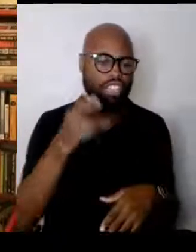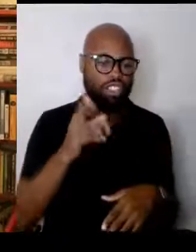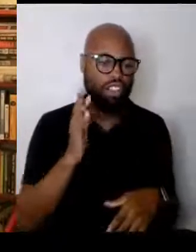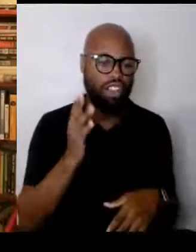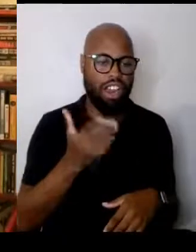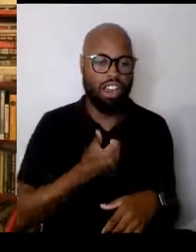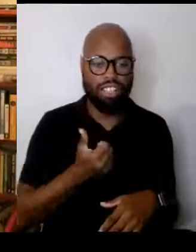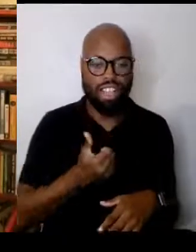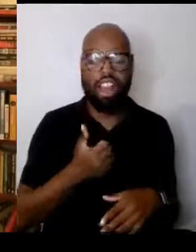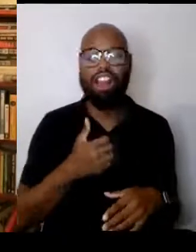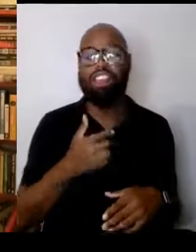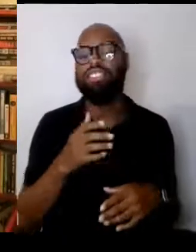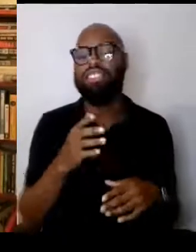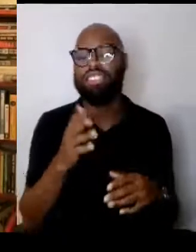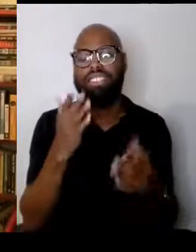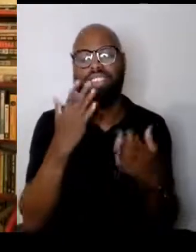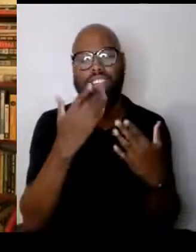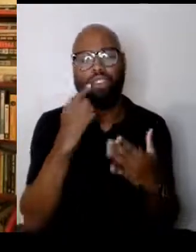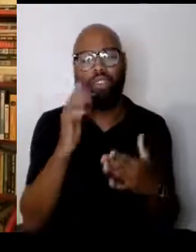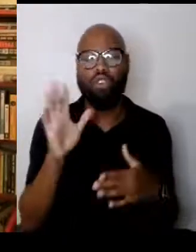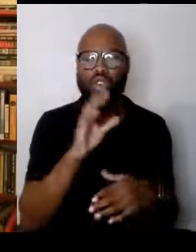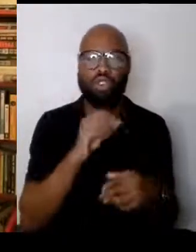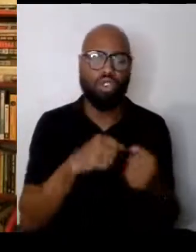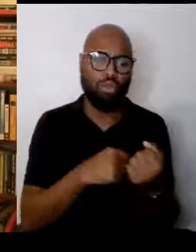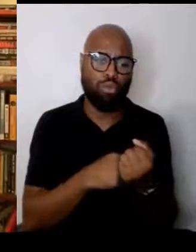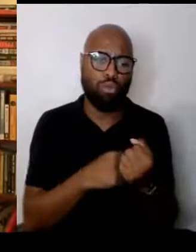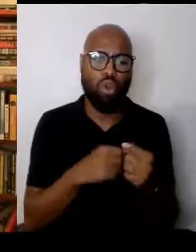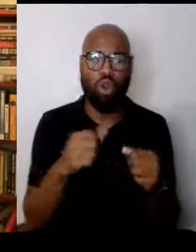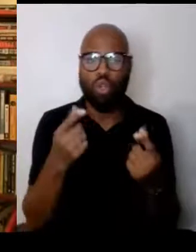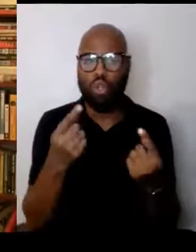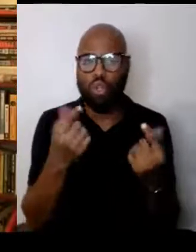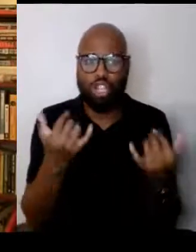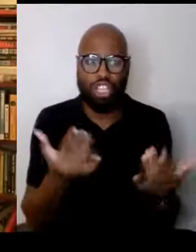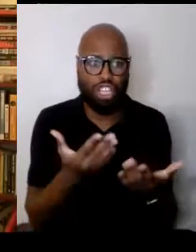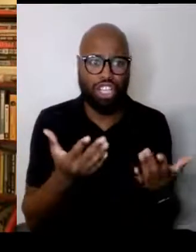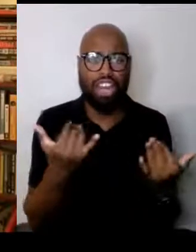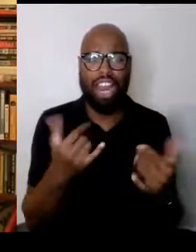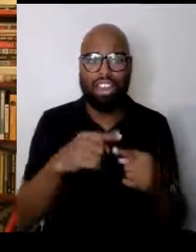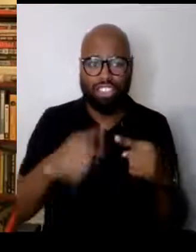and the great work they do year around. Thank you Ani Cordero for that beautiful performance